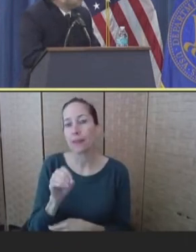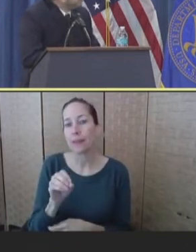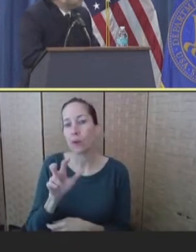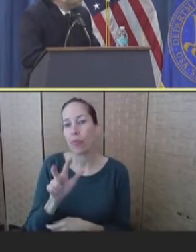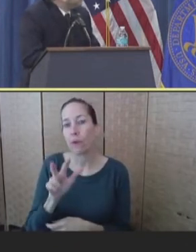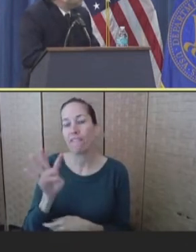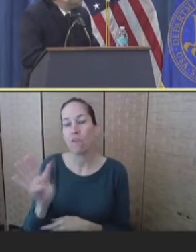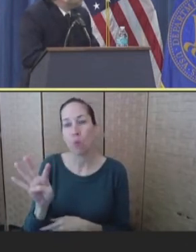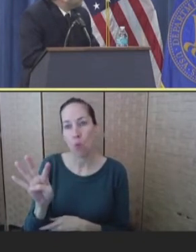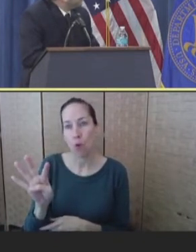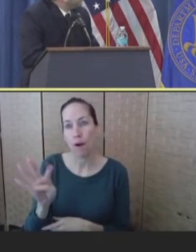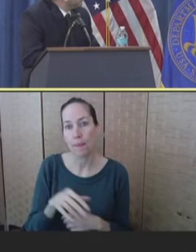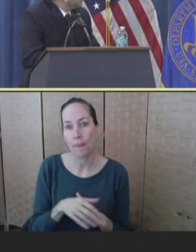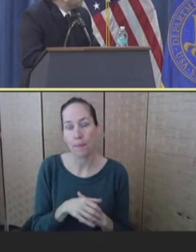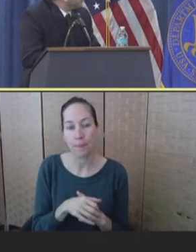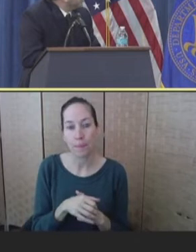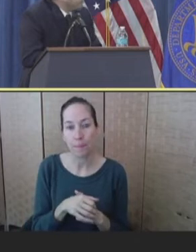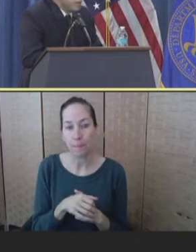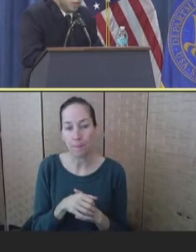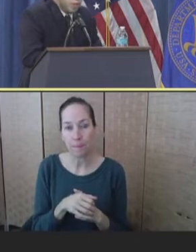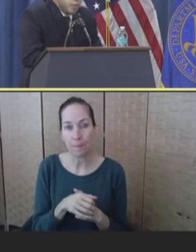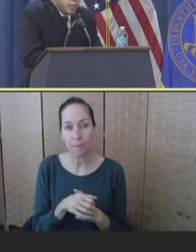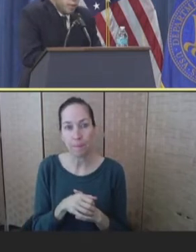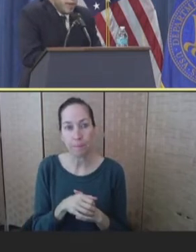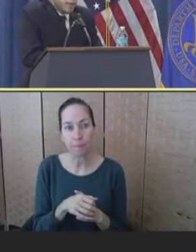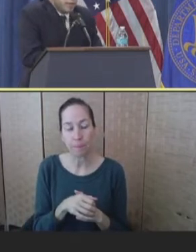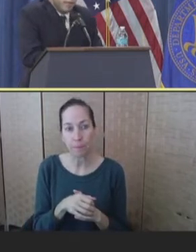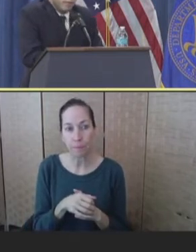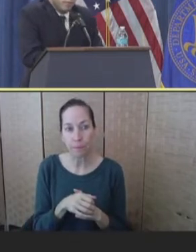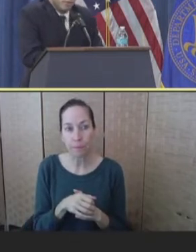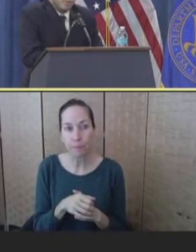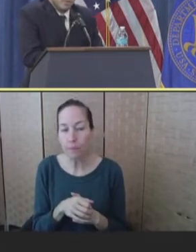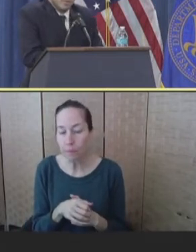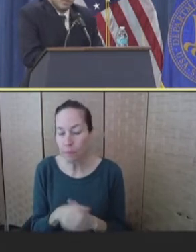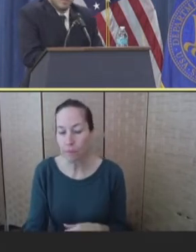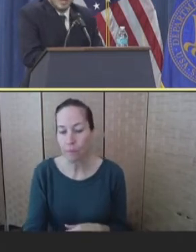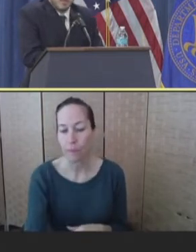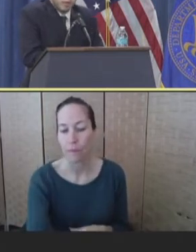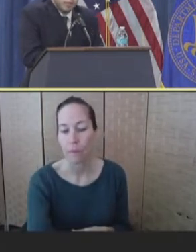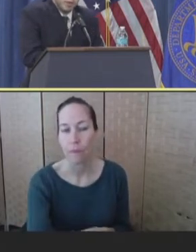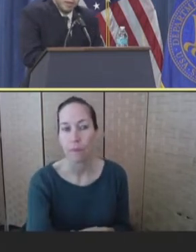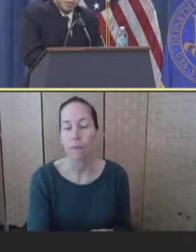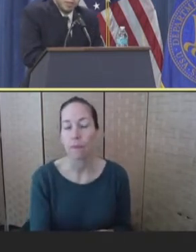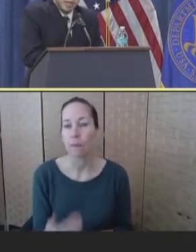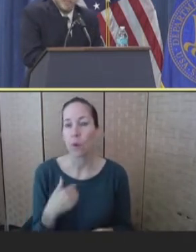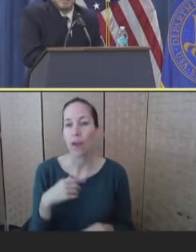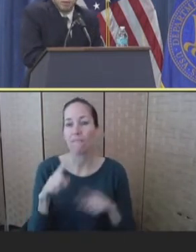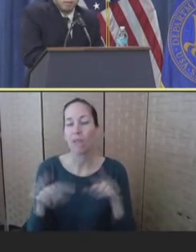So, I mentioned that we had some variable look back period durations and therefore follow